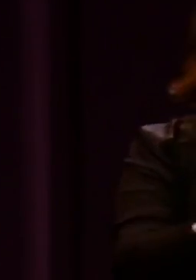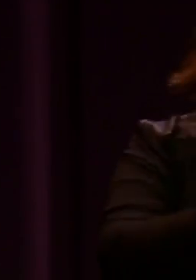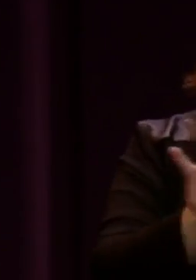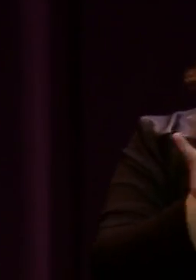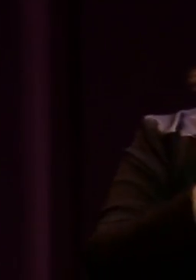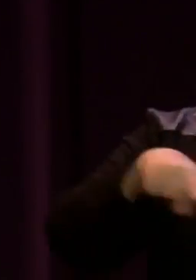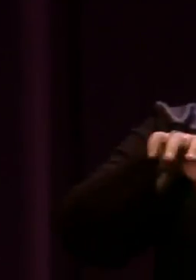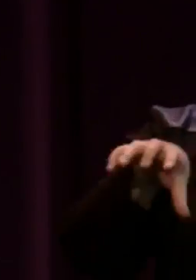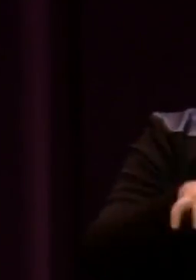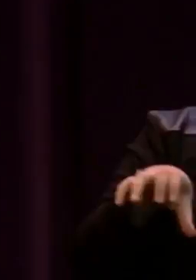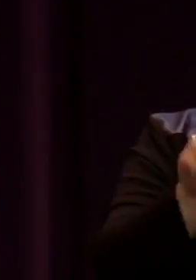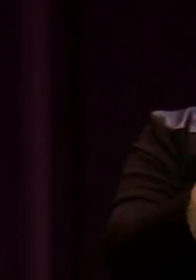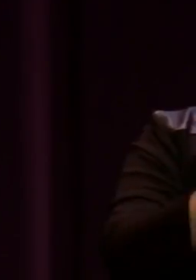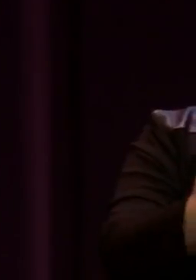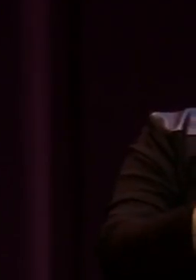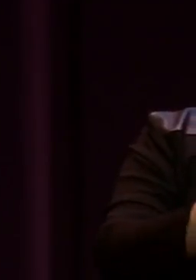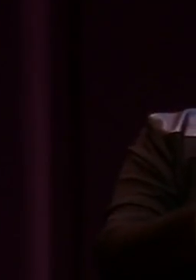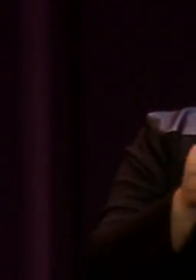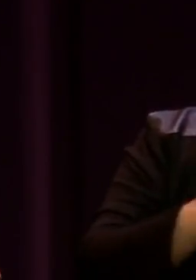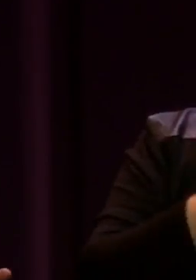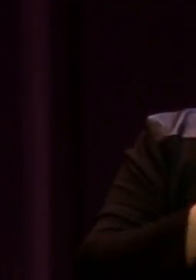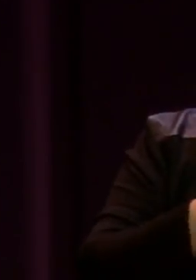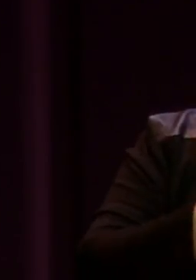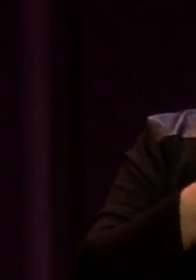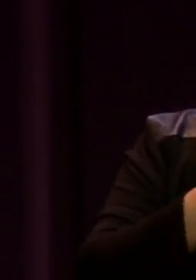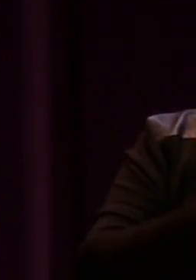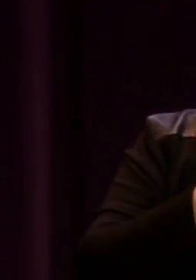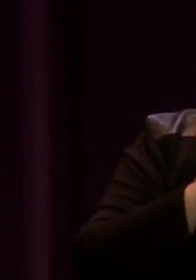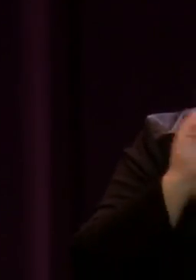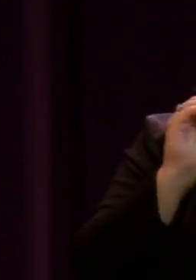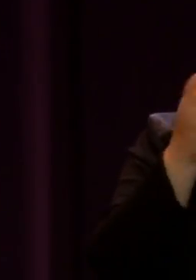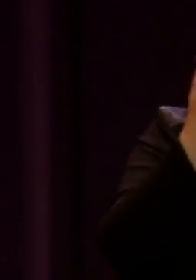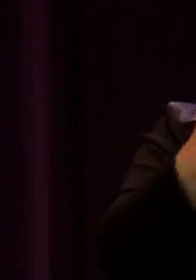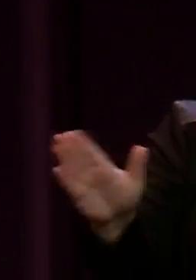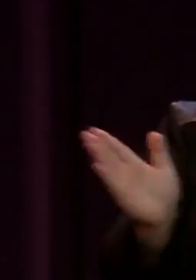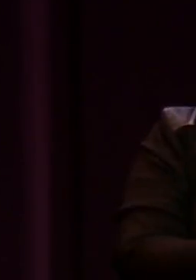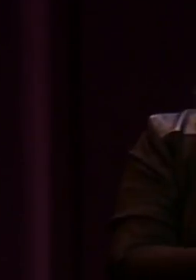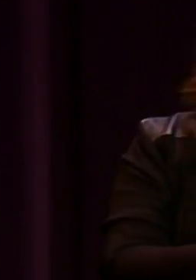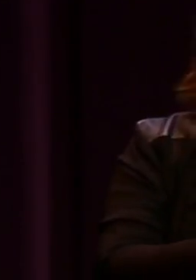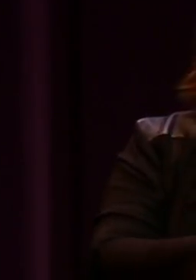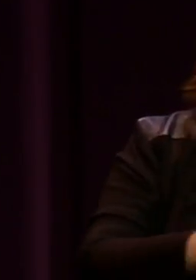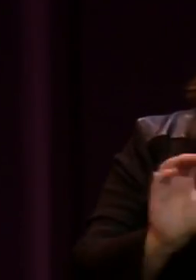YOUR WORK SOMETIMES WITHOUT ANY PUBLIC ACCLAIM THOUGH OF COURSE